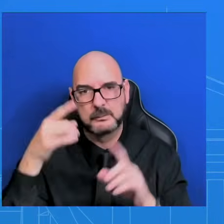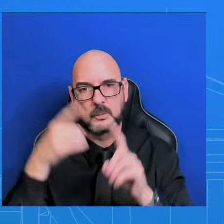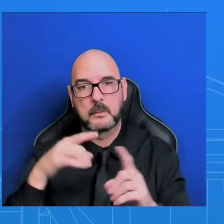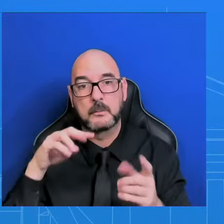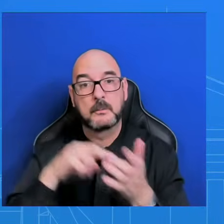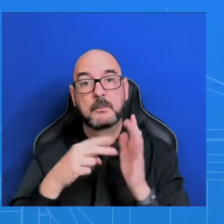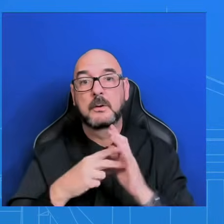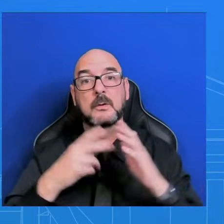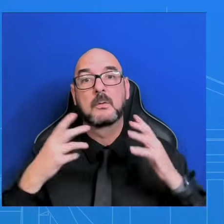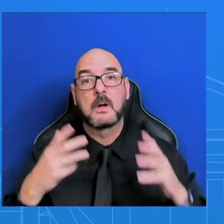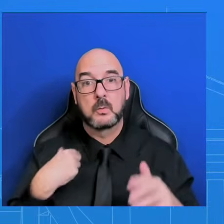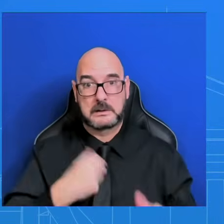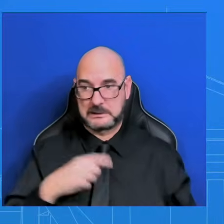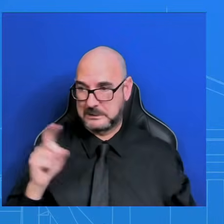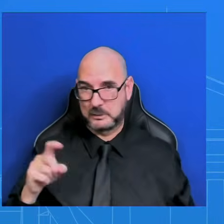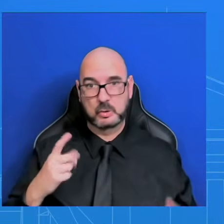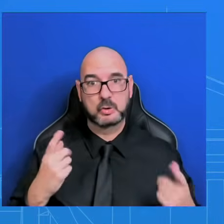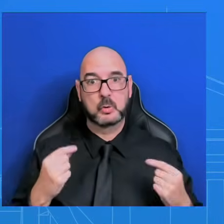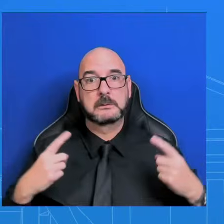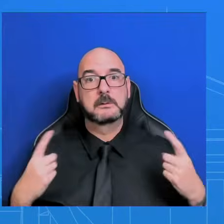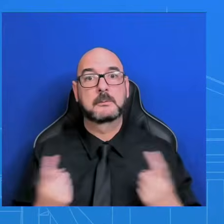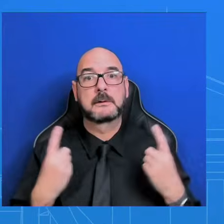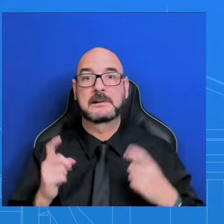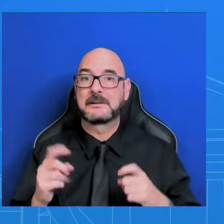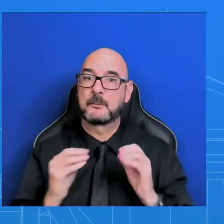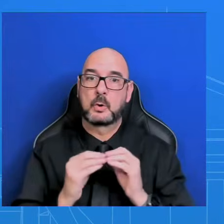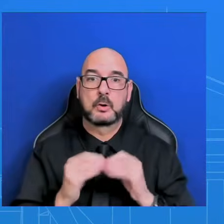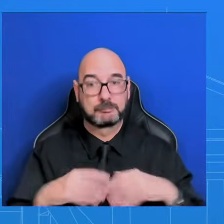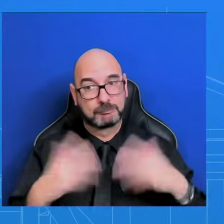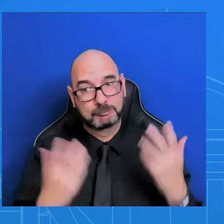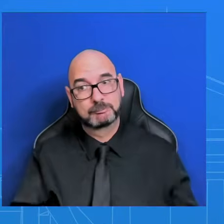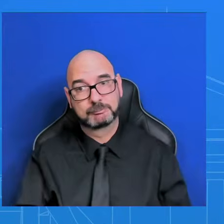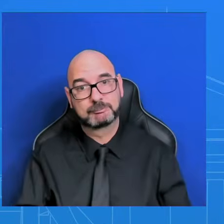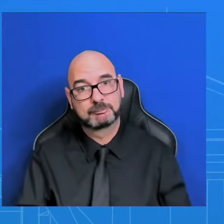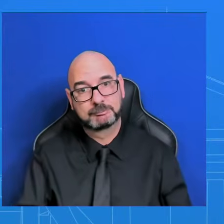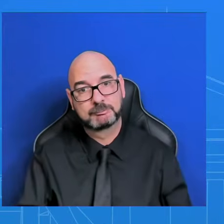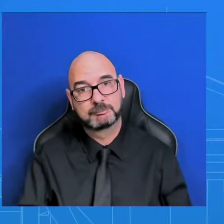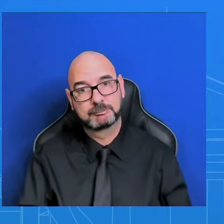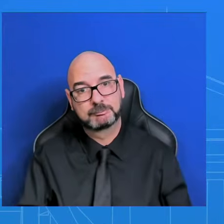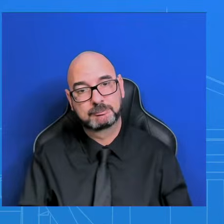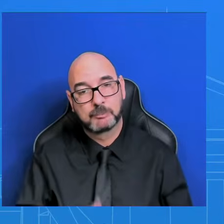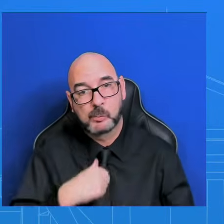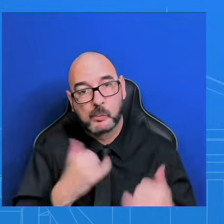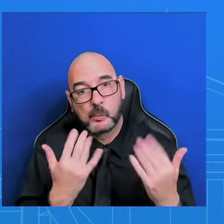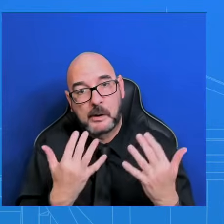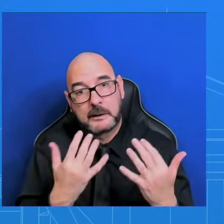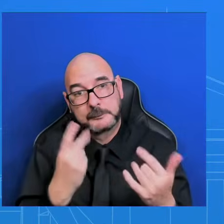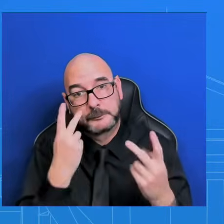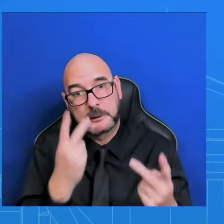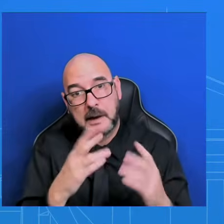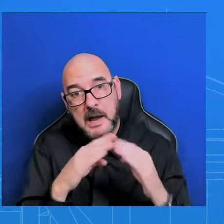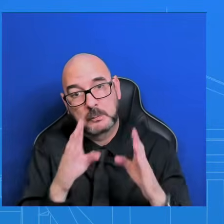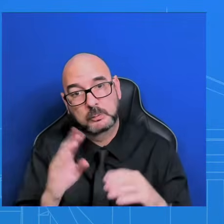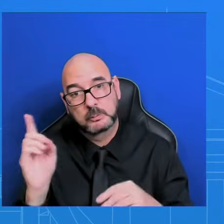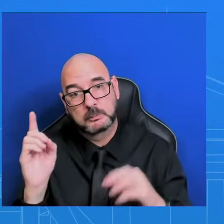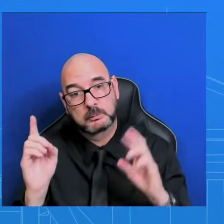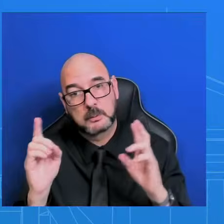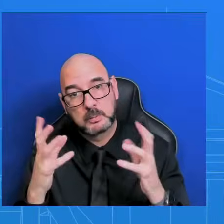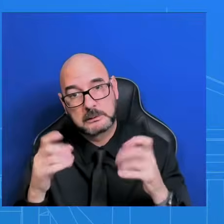And we -- we see Republicans and Democrats in the Senate want to do more. The Press: Is it -- is it still the position of the administration that the border is secure?